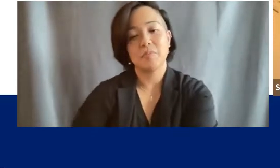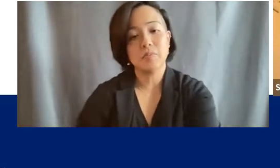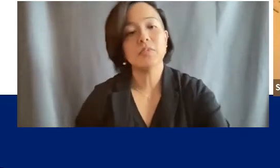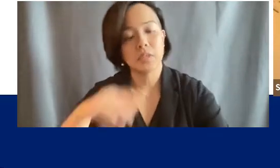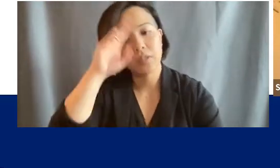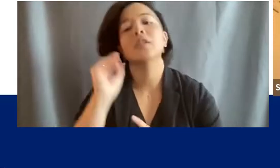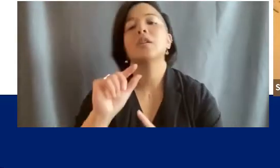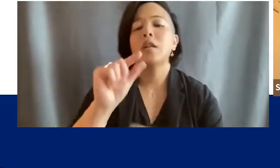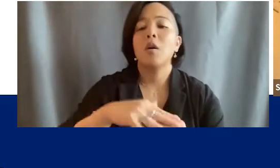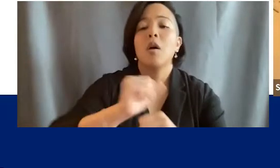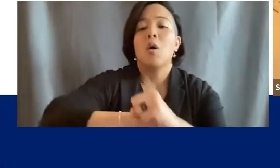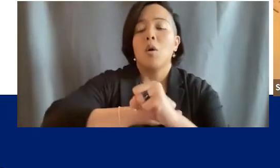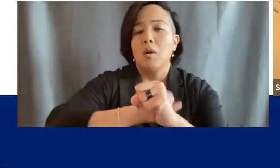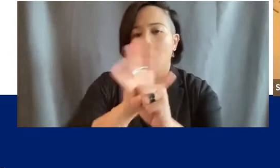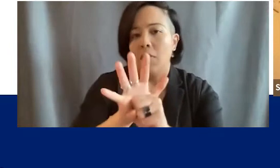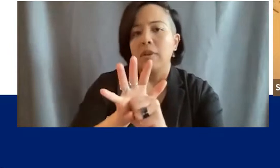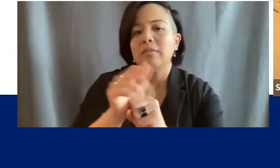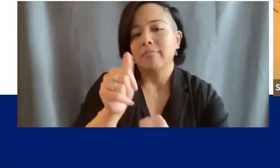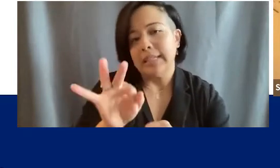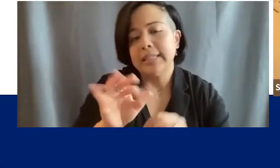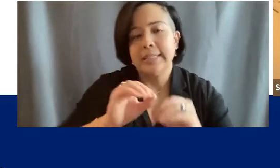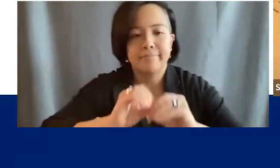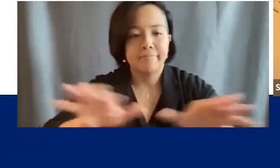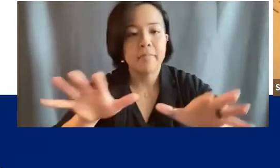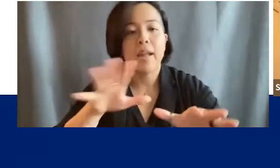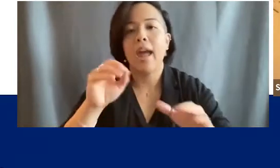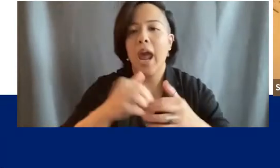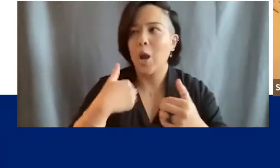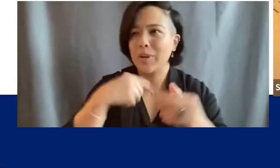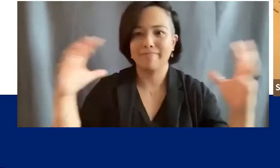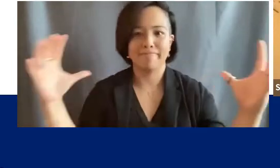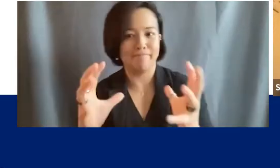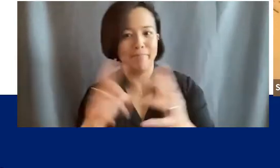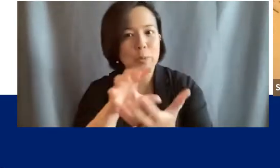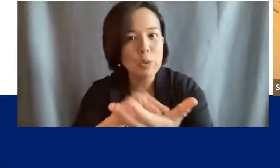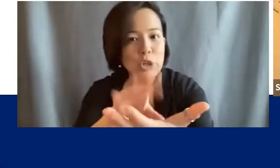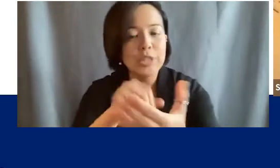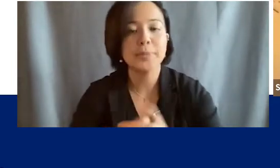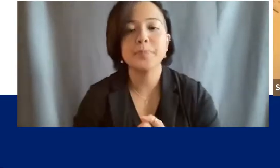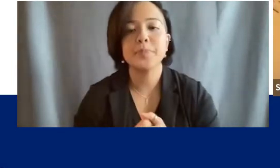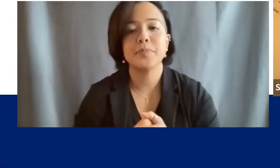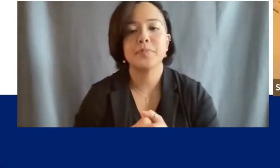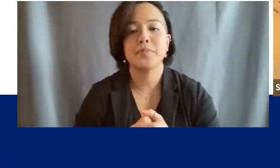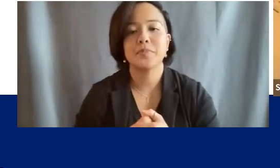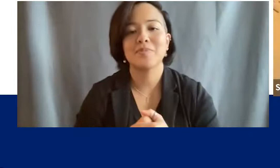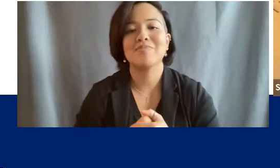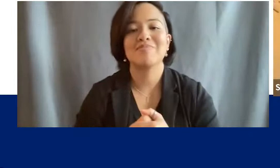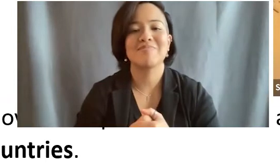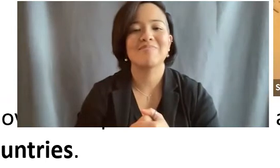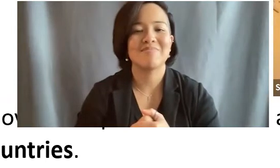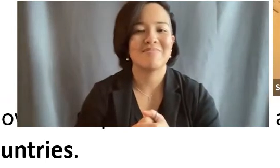picture